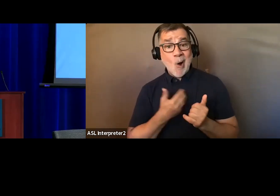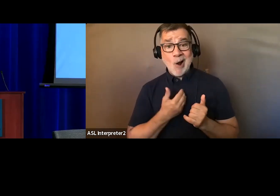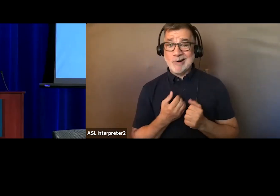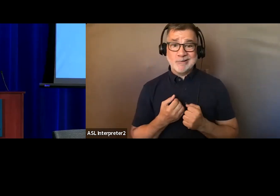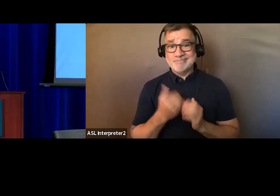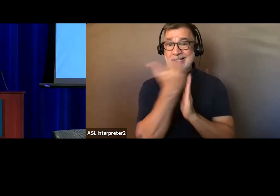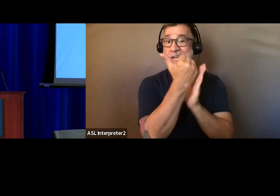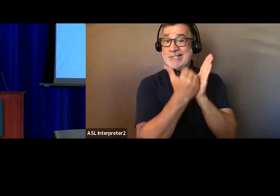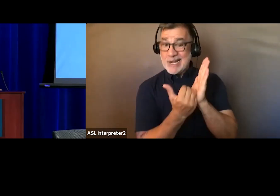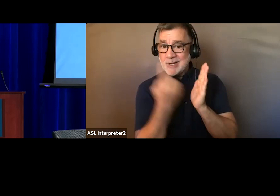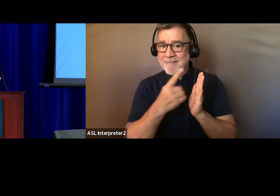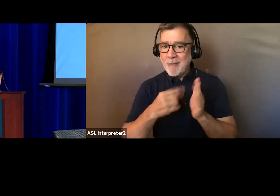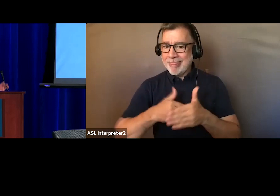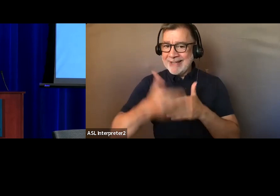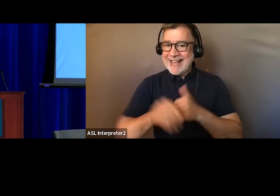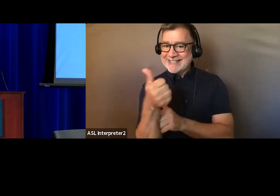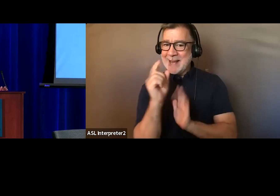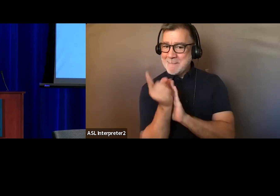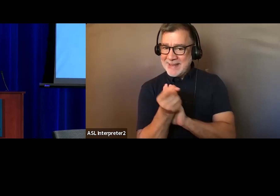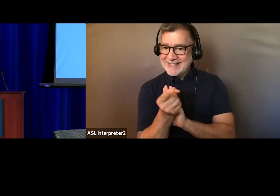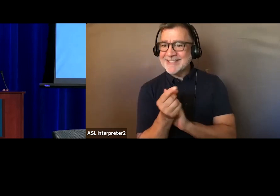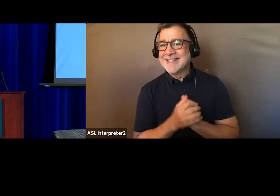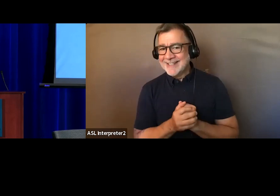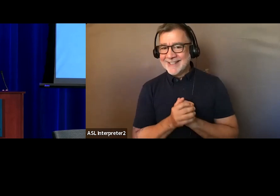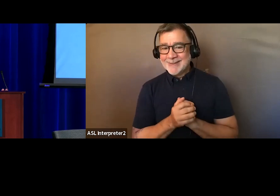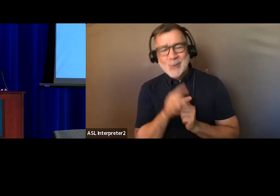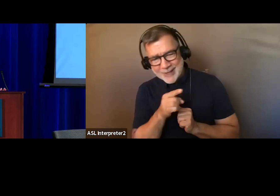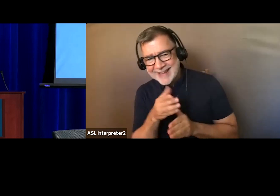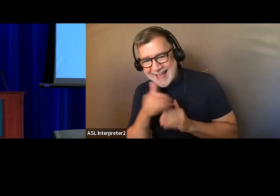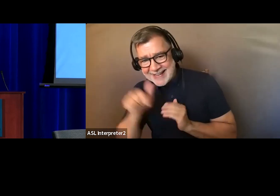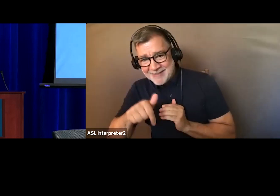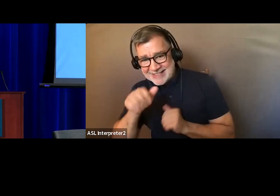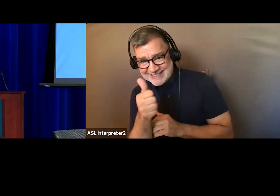So by the end of these 10 minutes, you'll at least know a few of these things